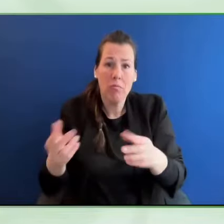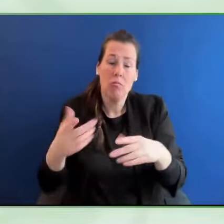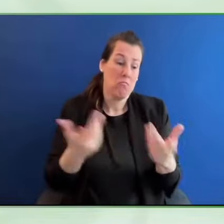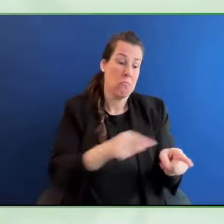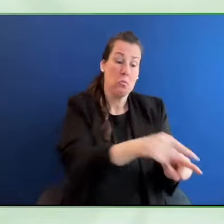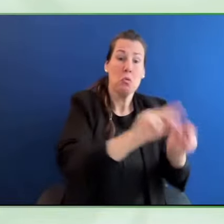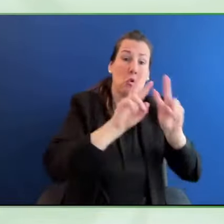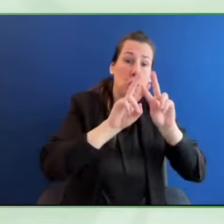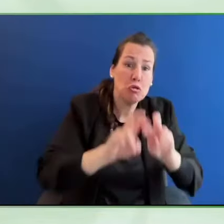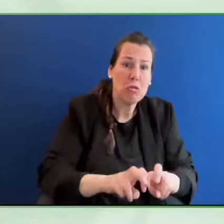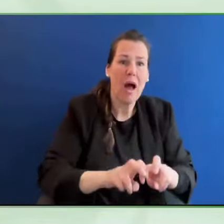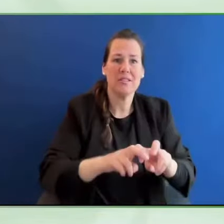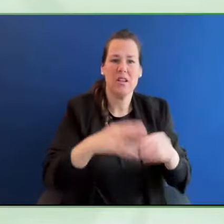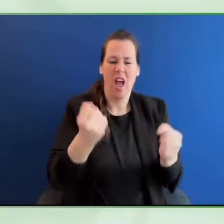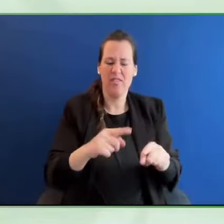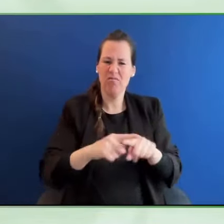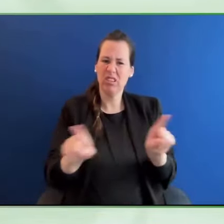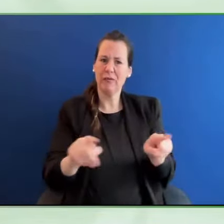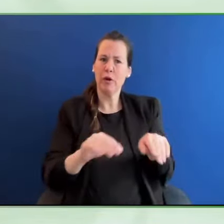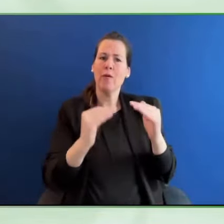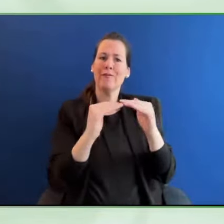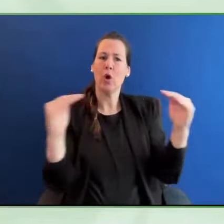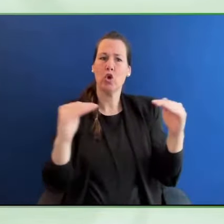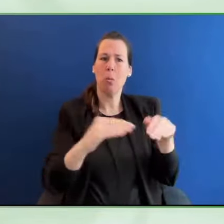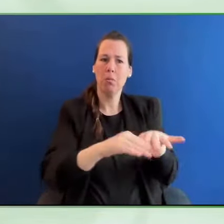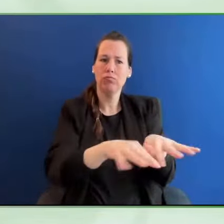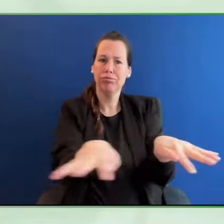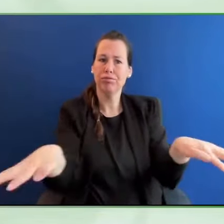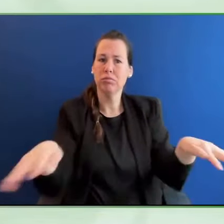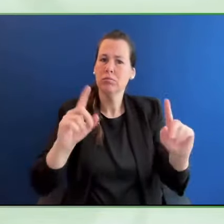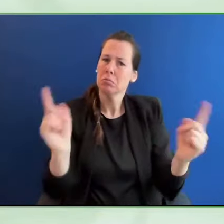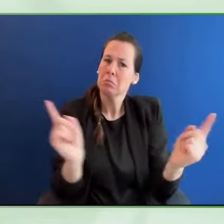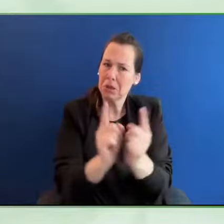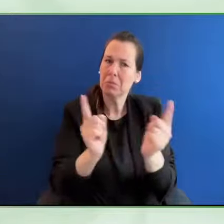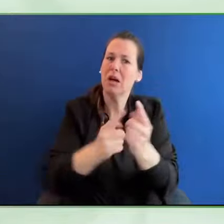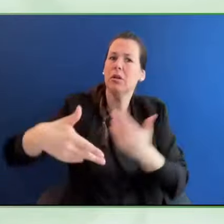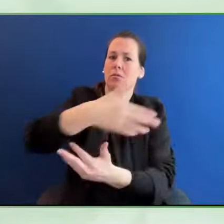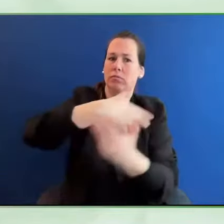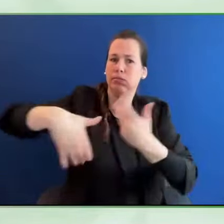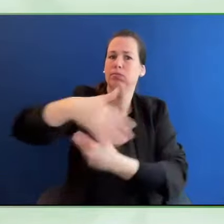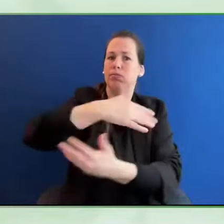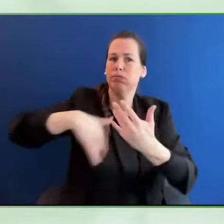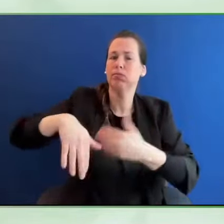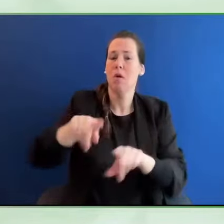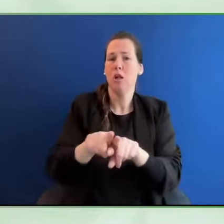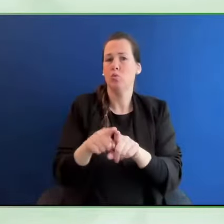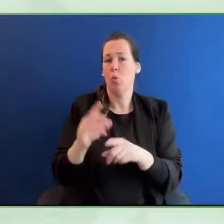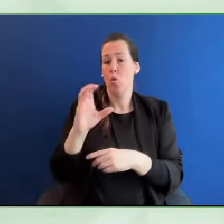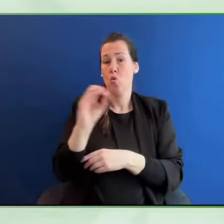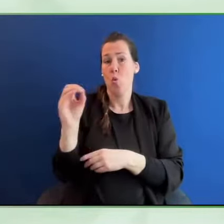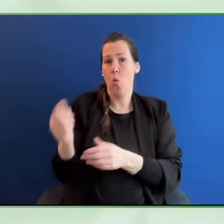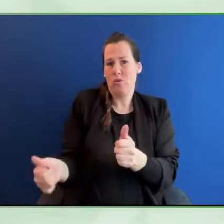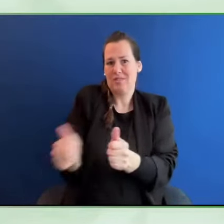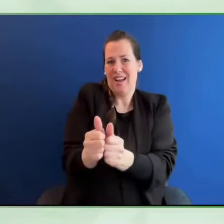awards while we try to identified best practices that exist in different fields.